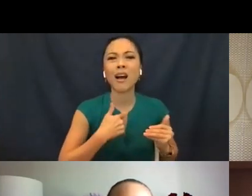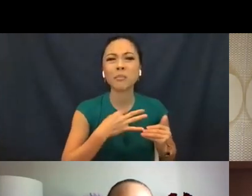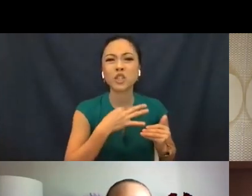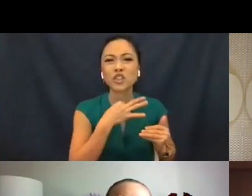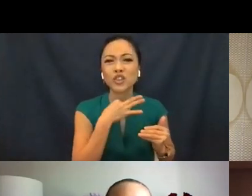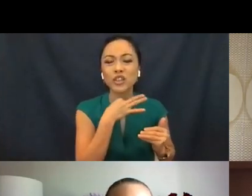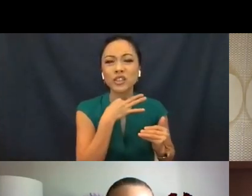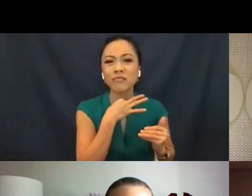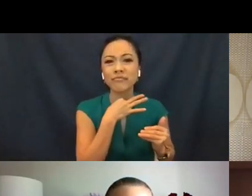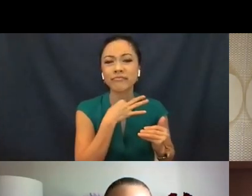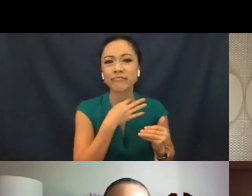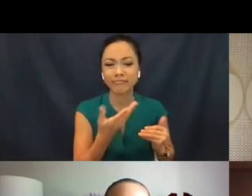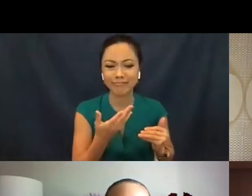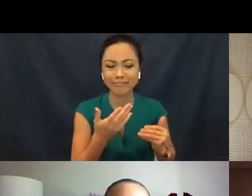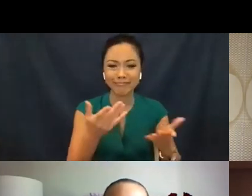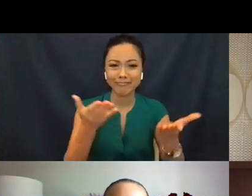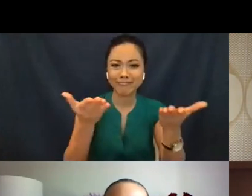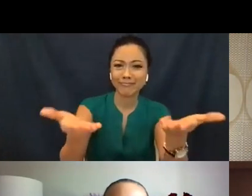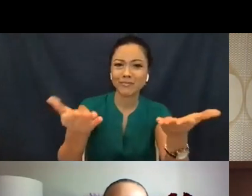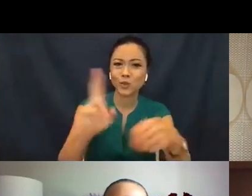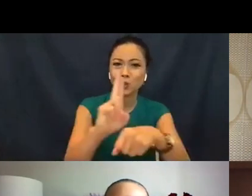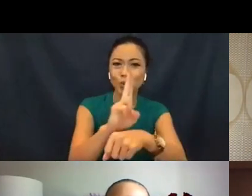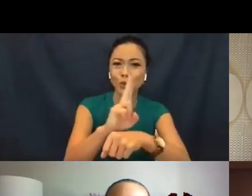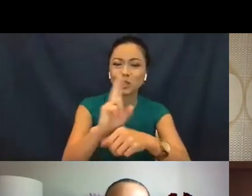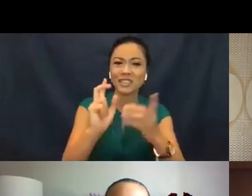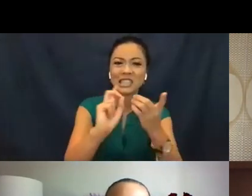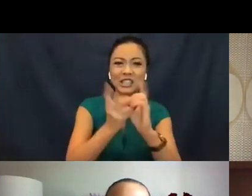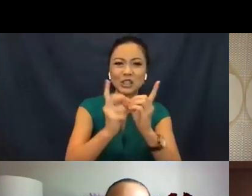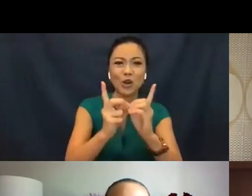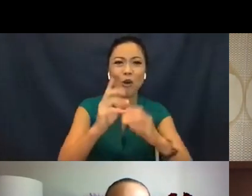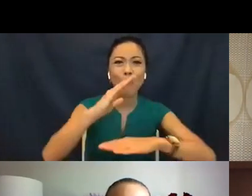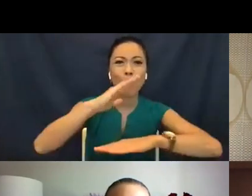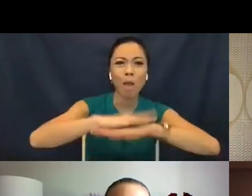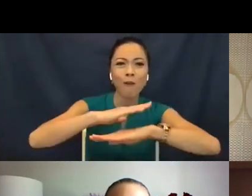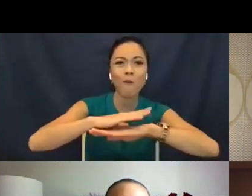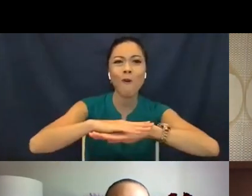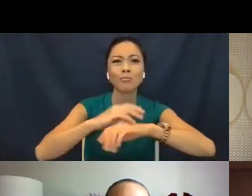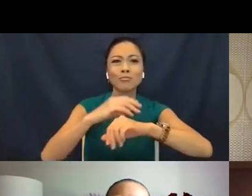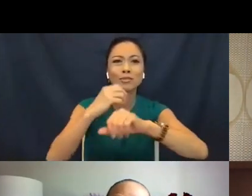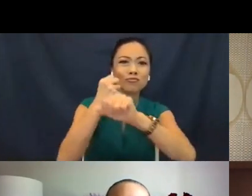these digital platforms? Particularly in communities 18:03:14 that may not be able to afford companies